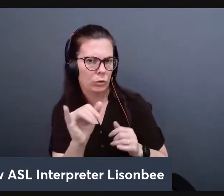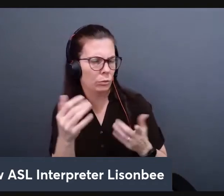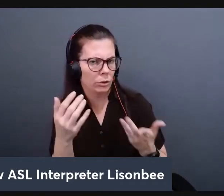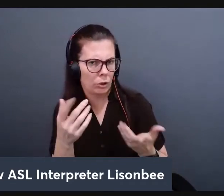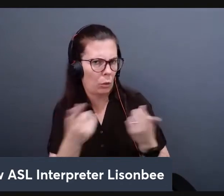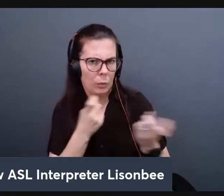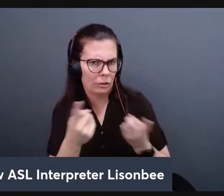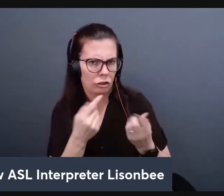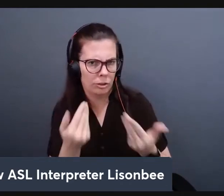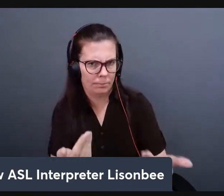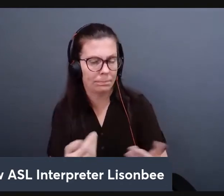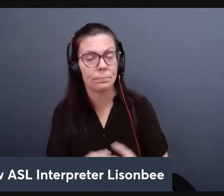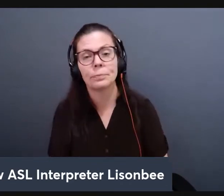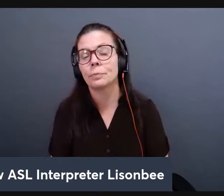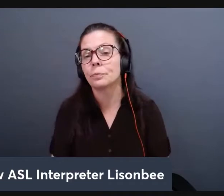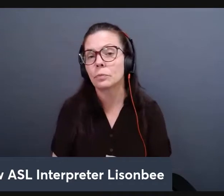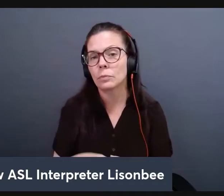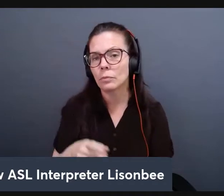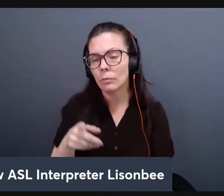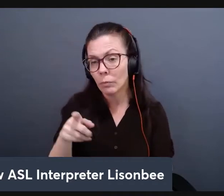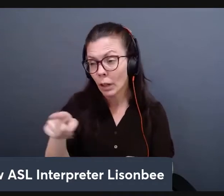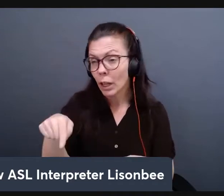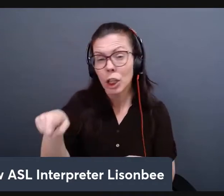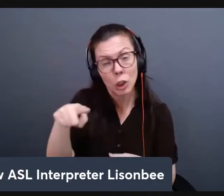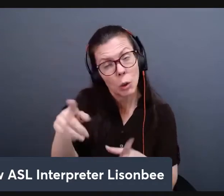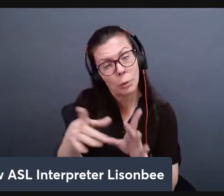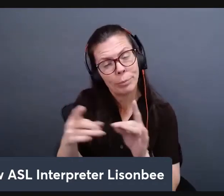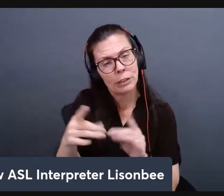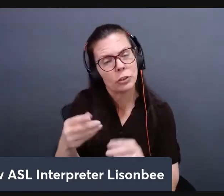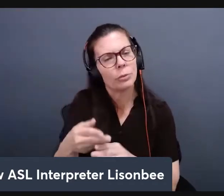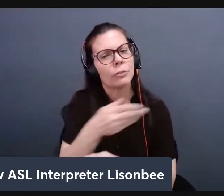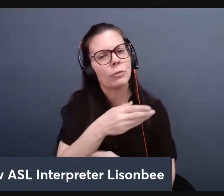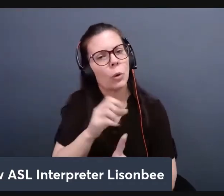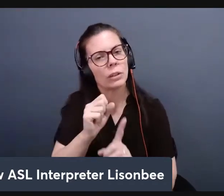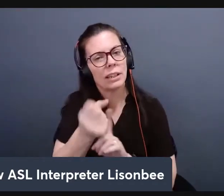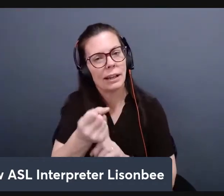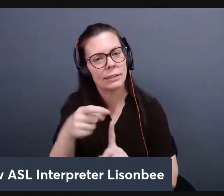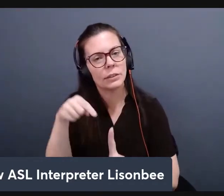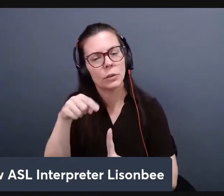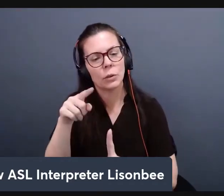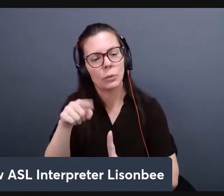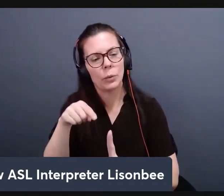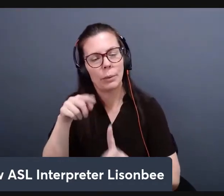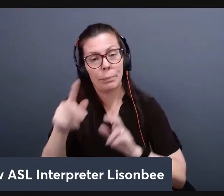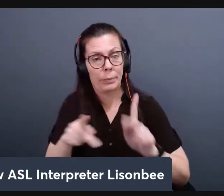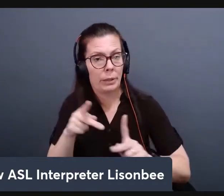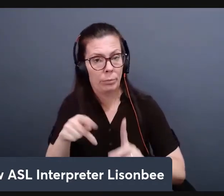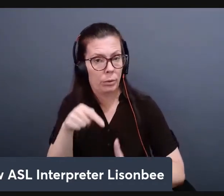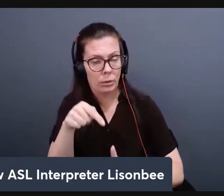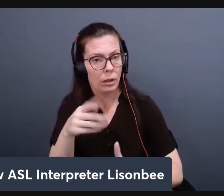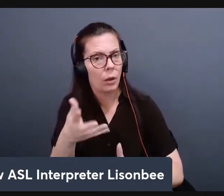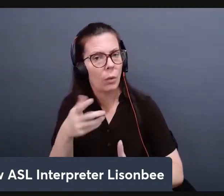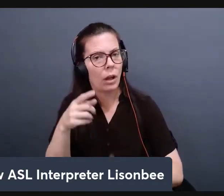So you did mention earlier on kind of the use case of people were wanting just the one time password,